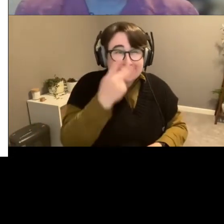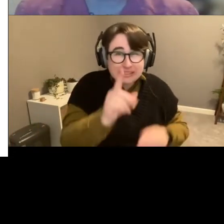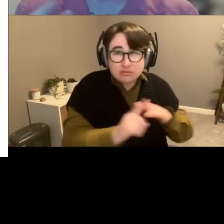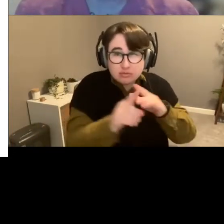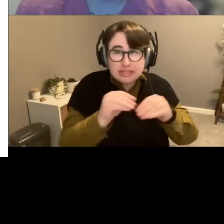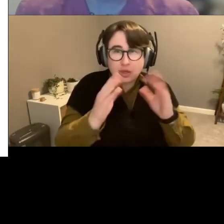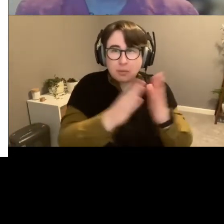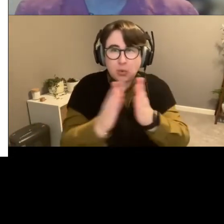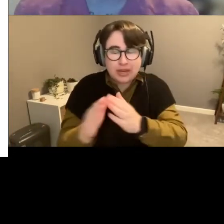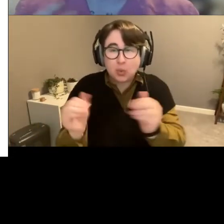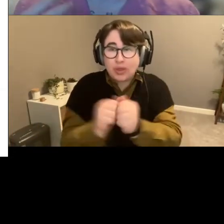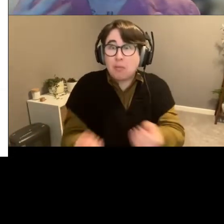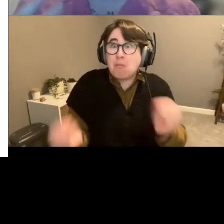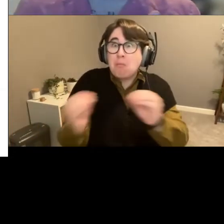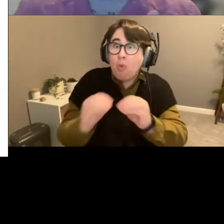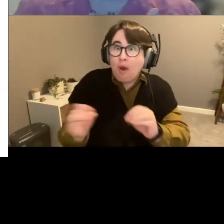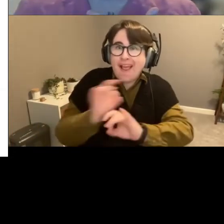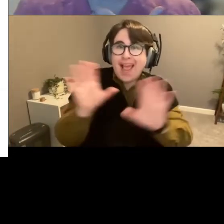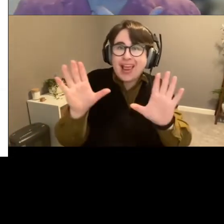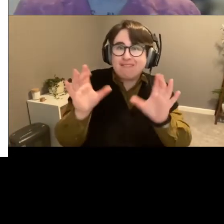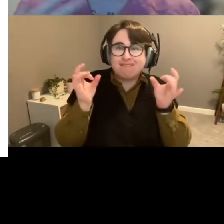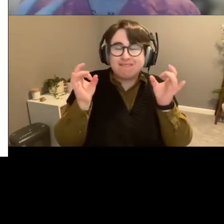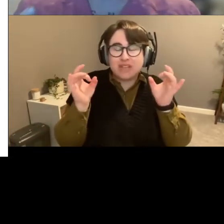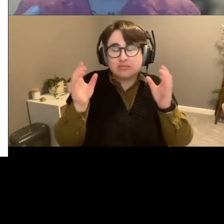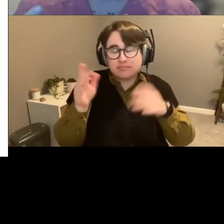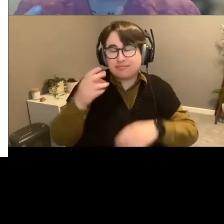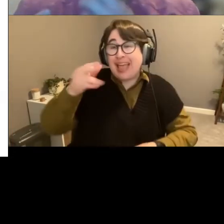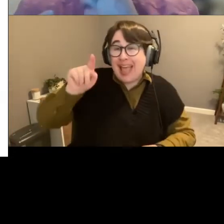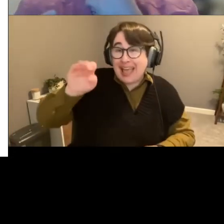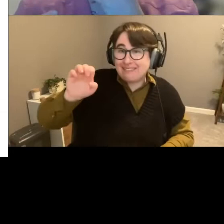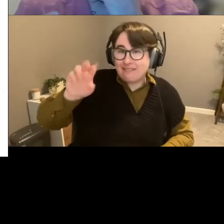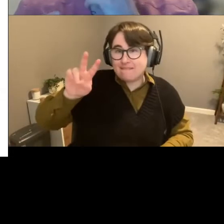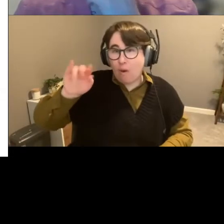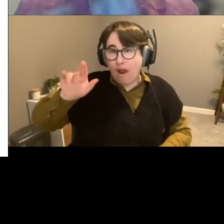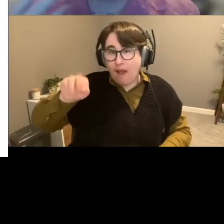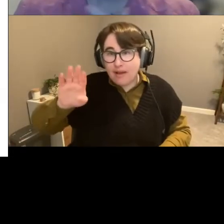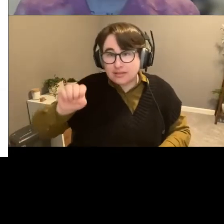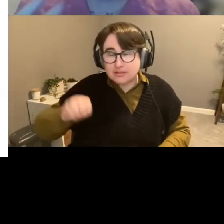in hate violence, speech, negative targeting and doxing